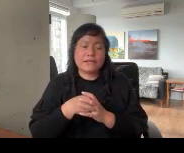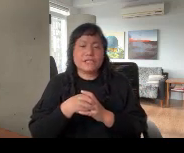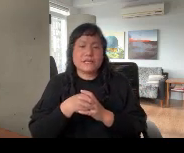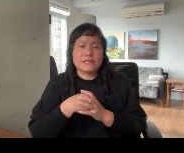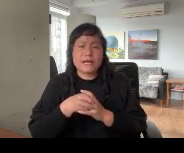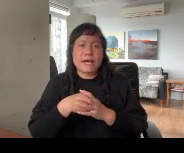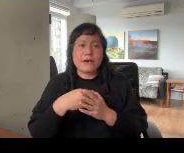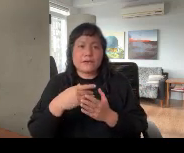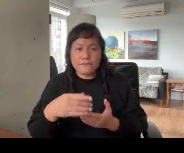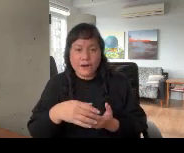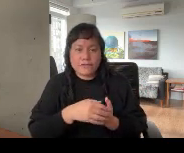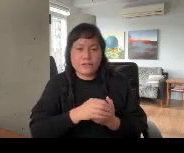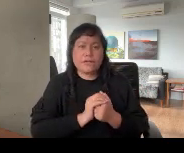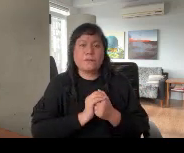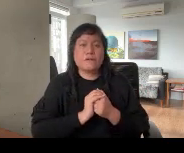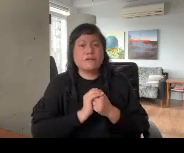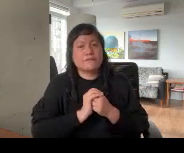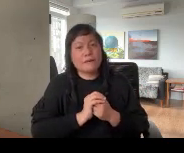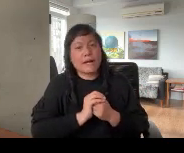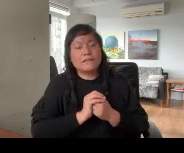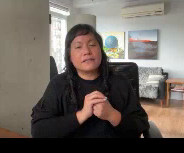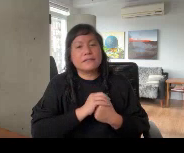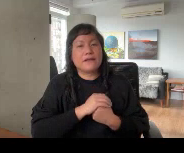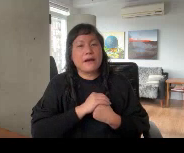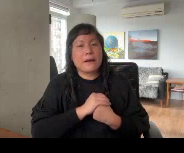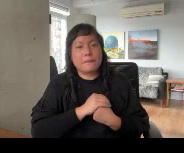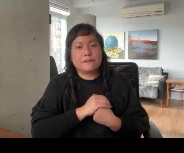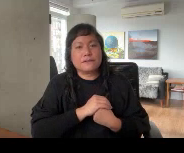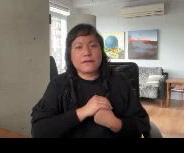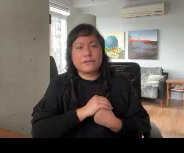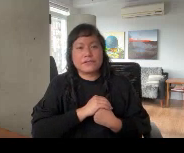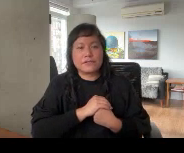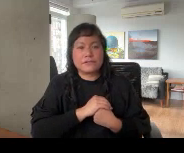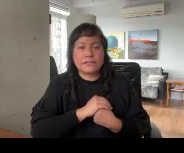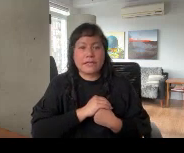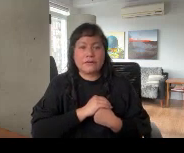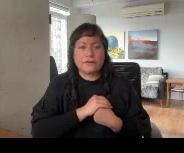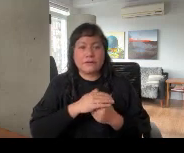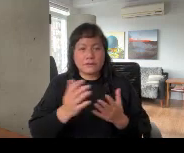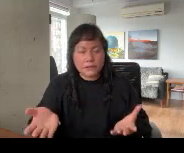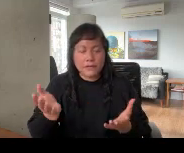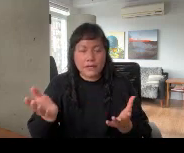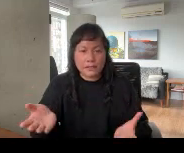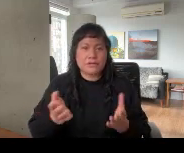strategies. How to foster a community of practice, a built around our digital standards, including in